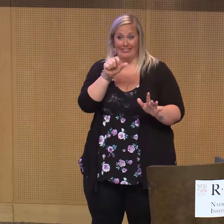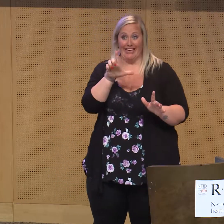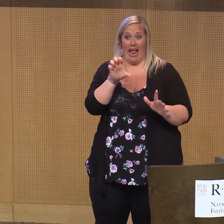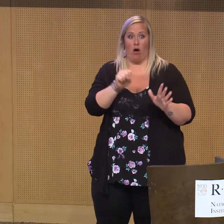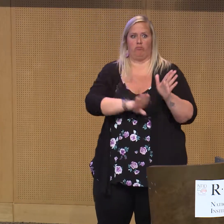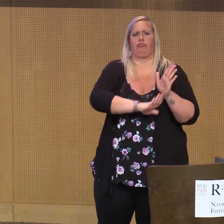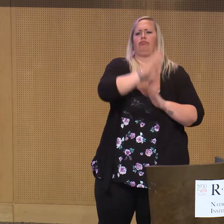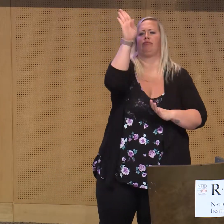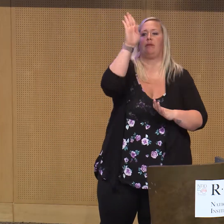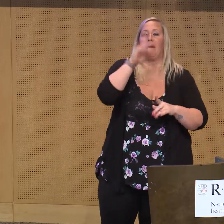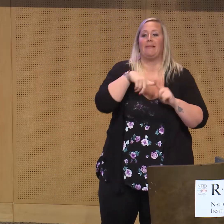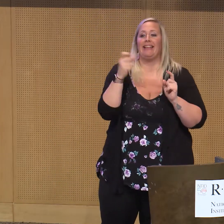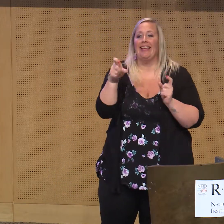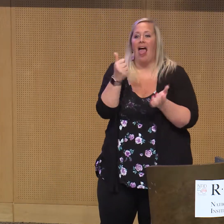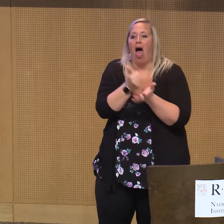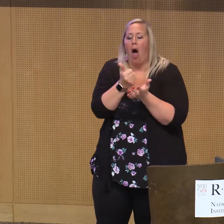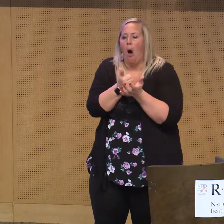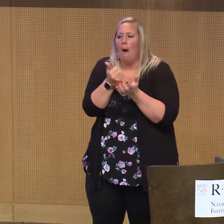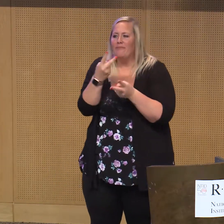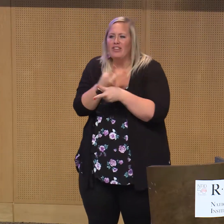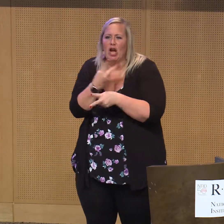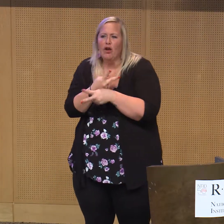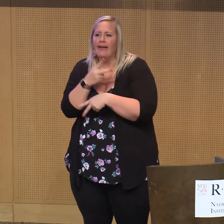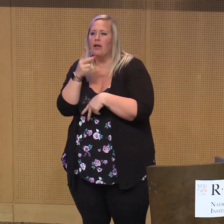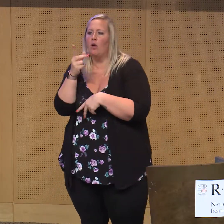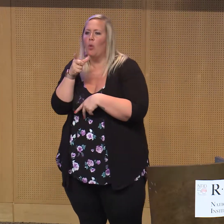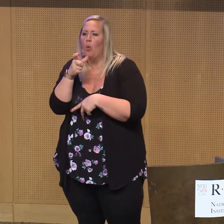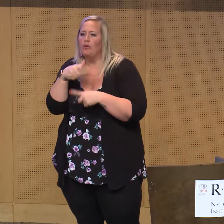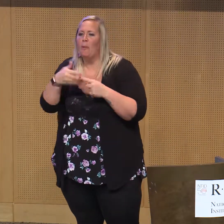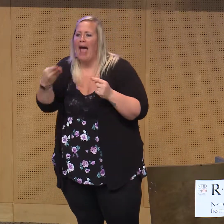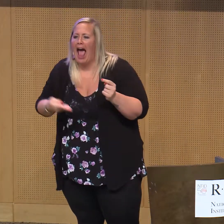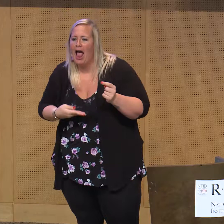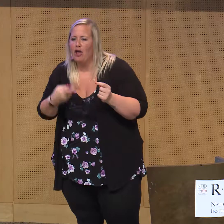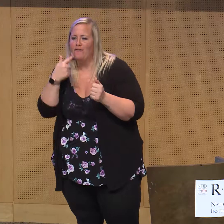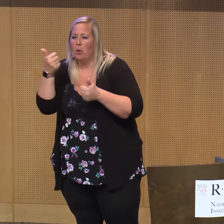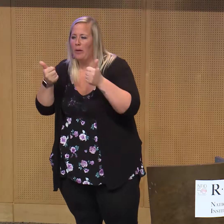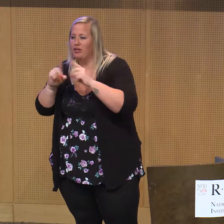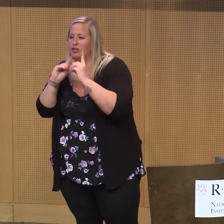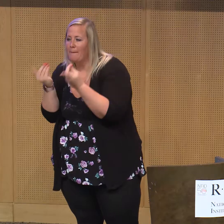And so they're not helping with sales. It has to be that sales are already skyrocketing.